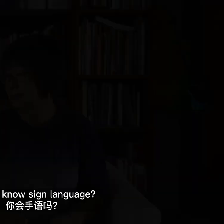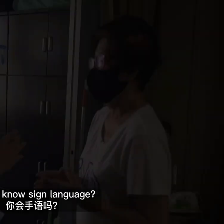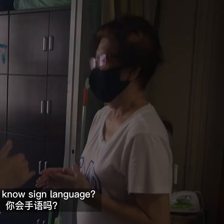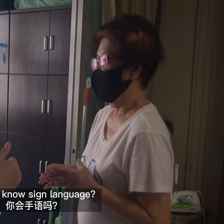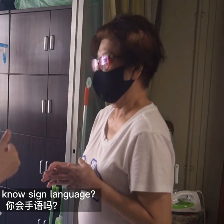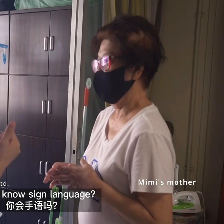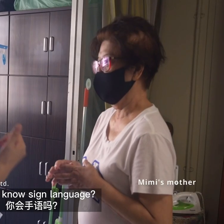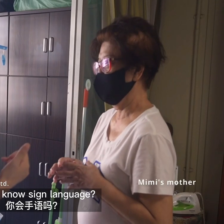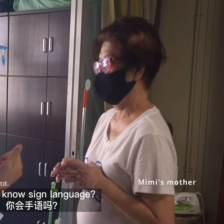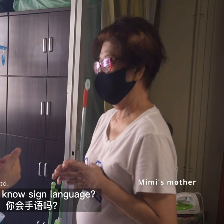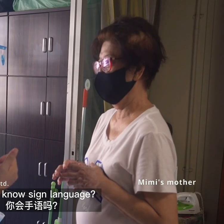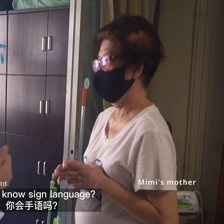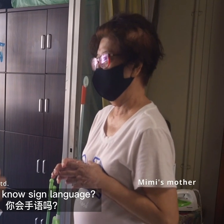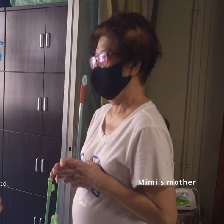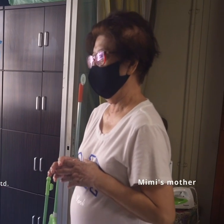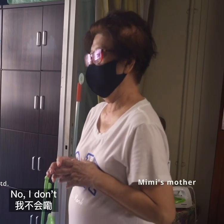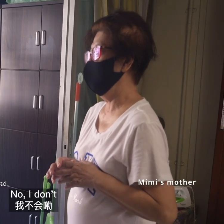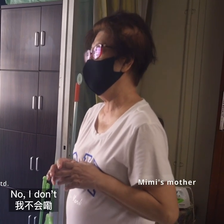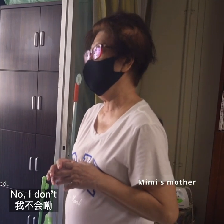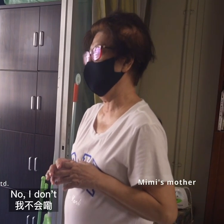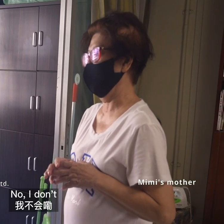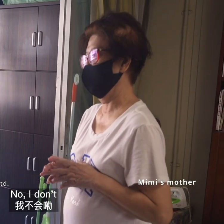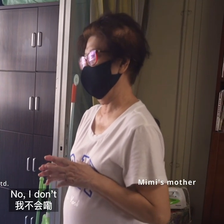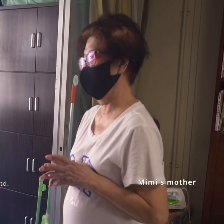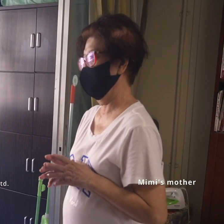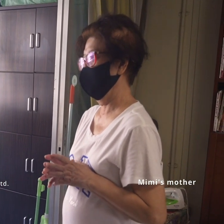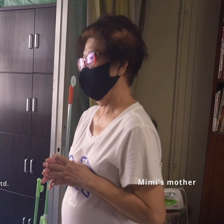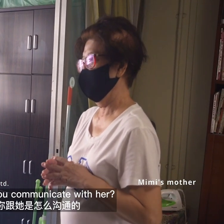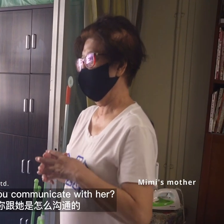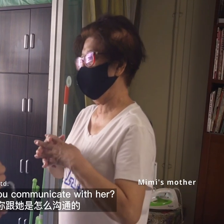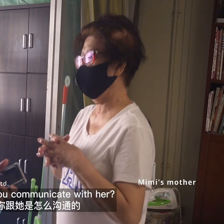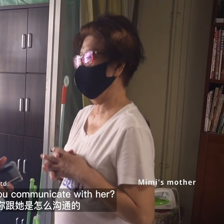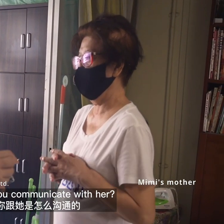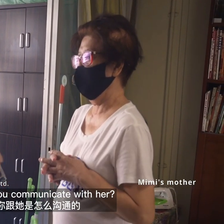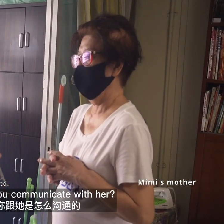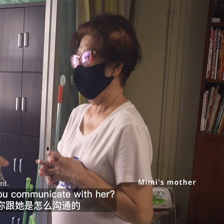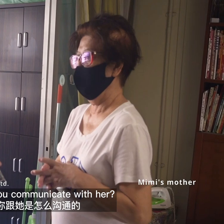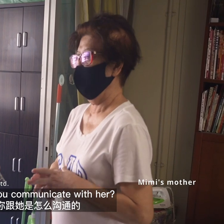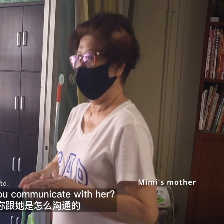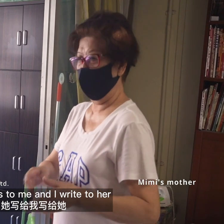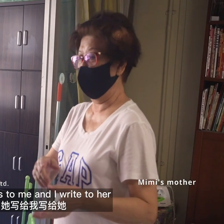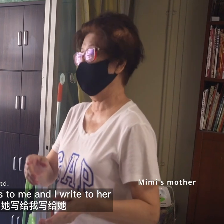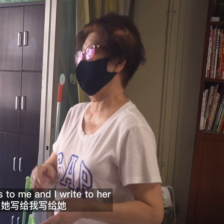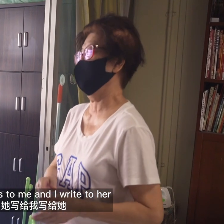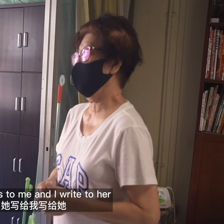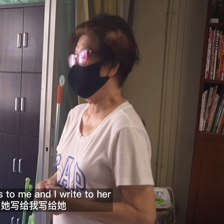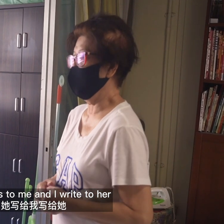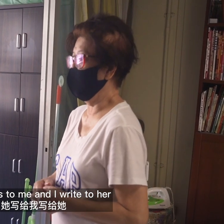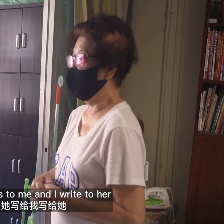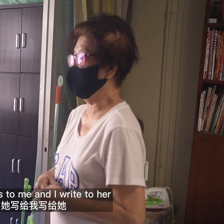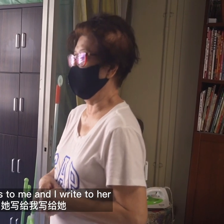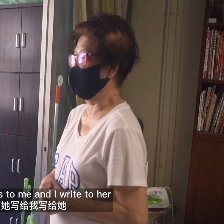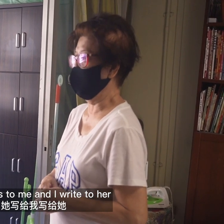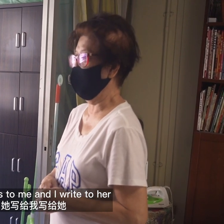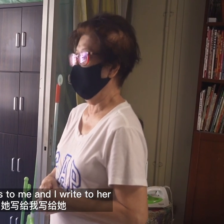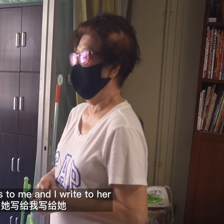Do you know sign language？ No, I don't How did you communicate with her? She writes to me and I write to her